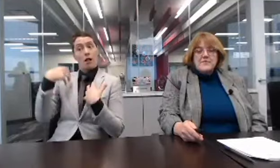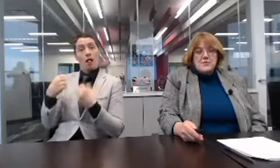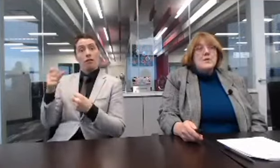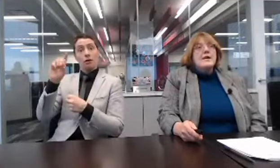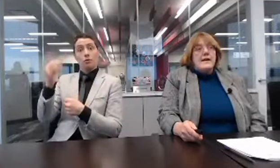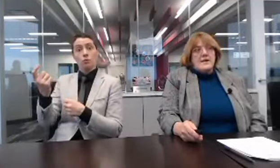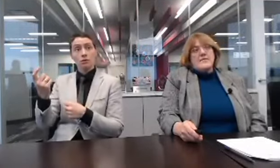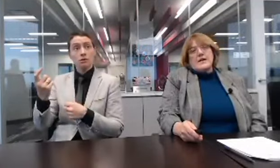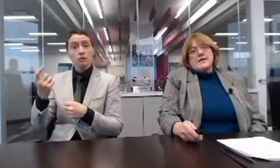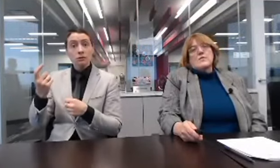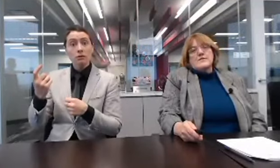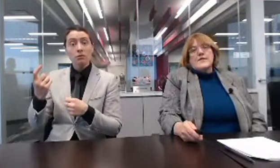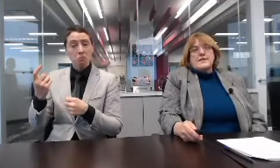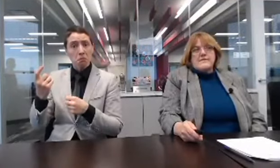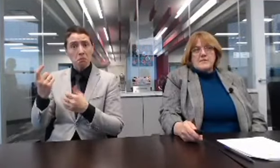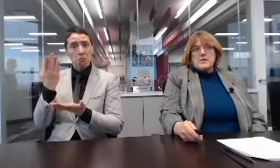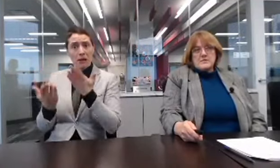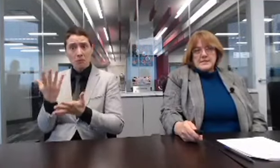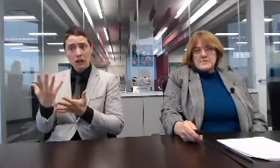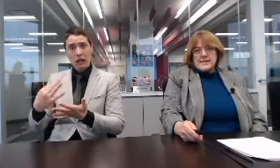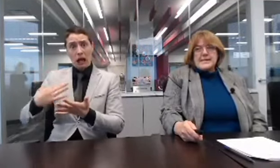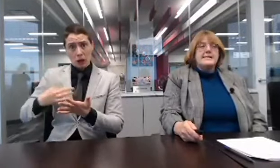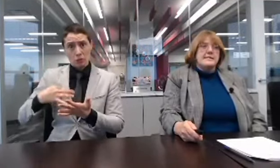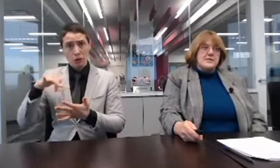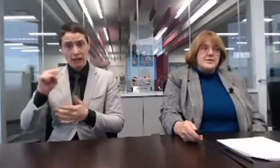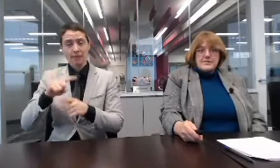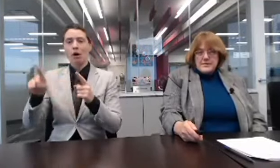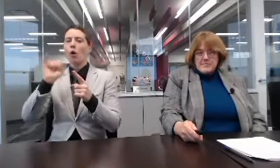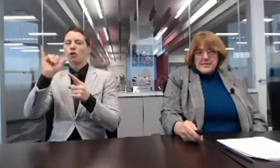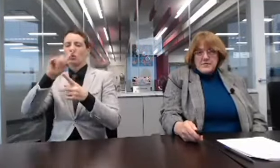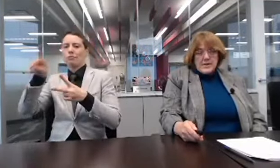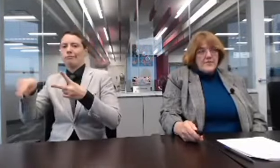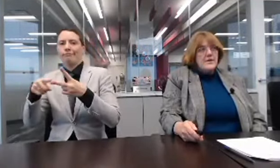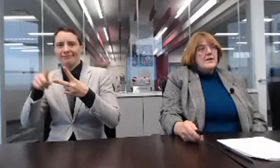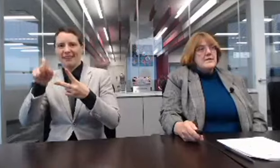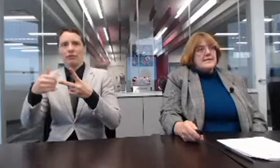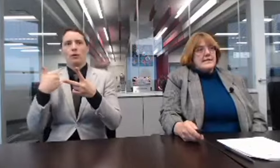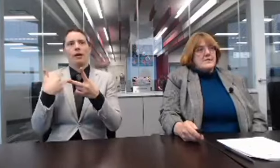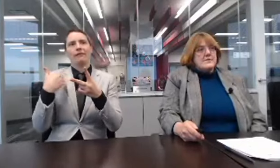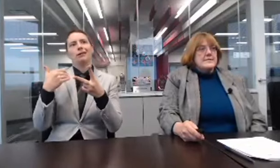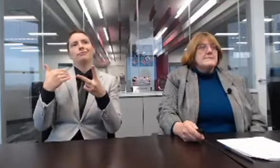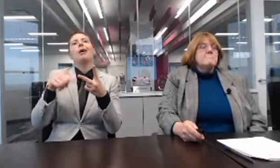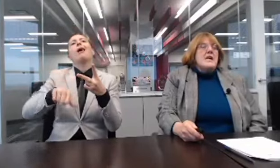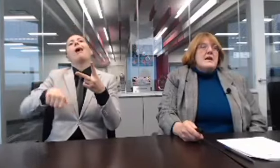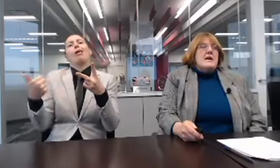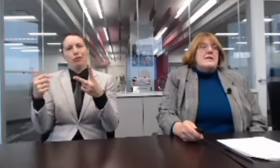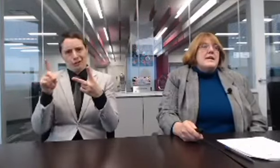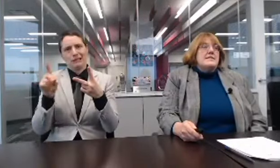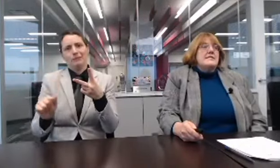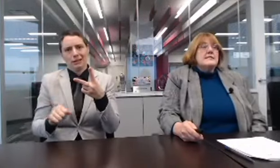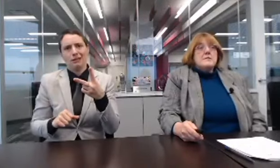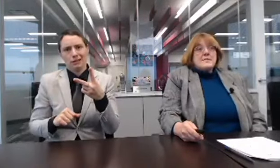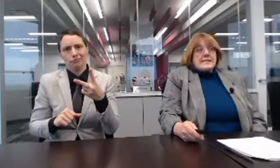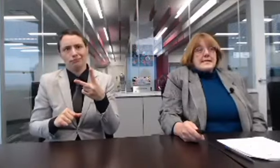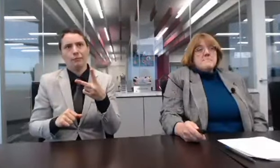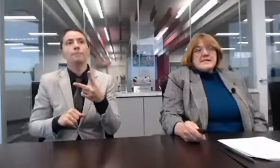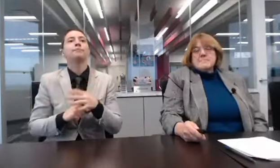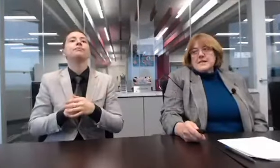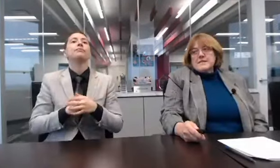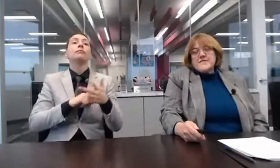have a qualifying developmental disability in addition to the mental health diagnosis. And the disability must manifest,